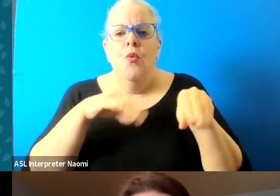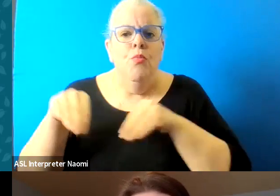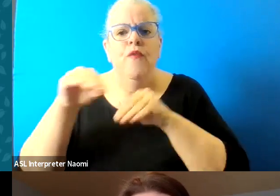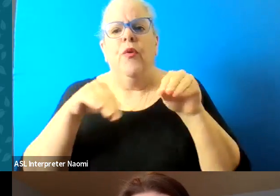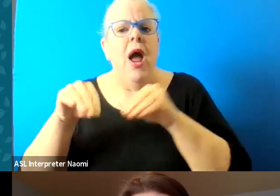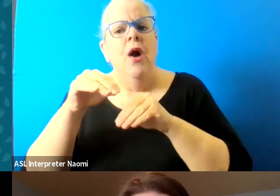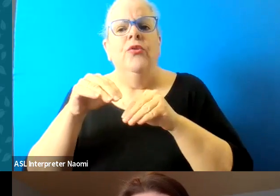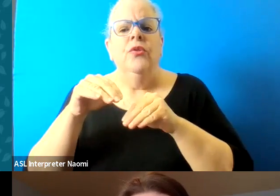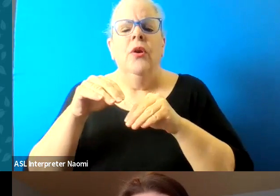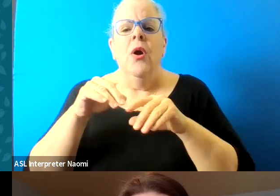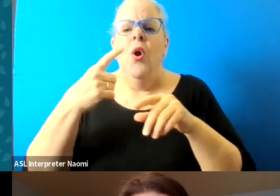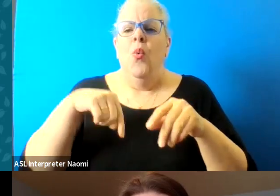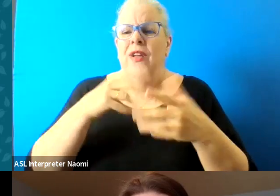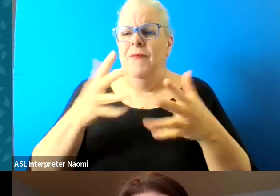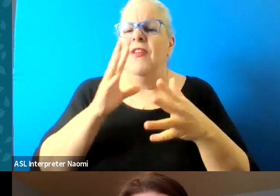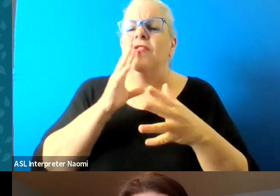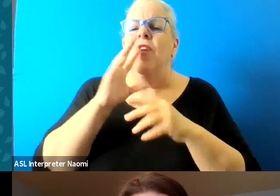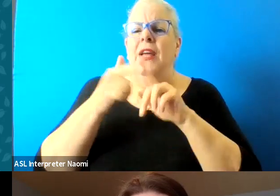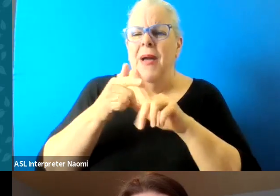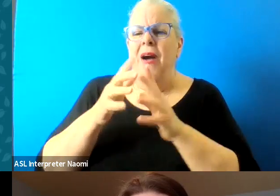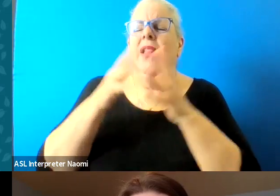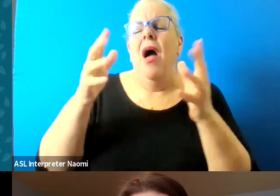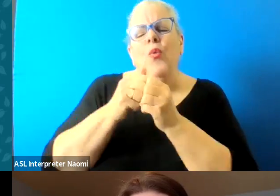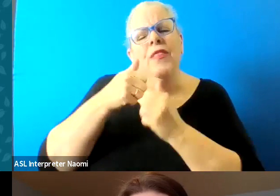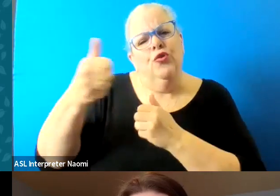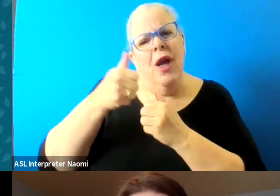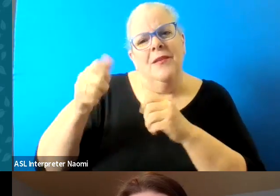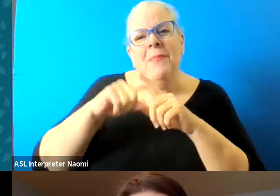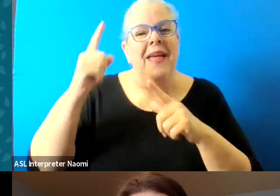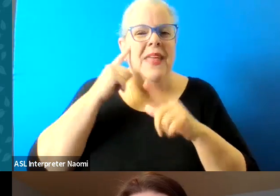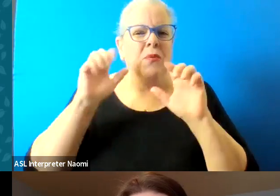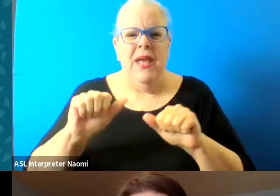And we've been talking about quite a bit with transit but I think we can do much better.